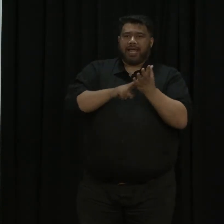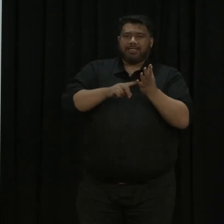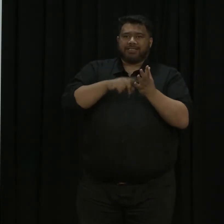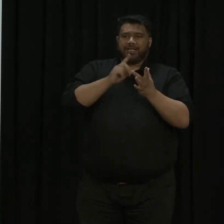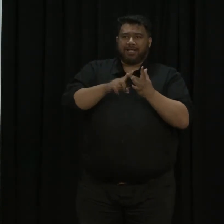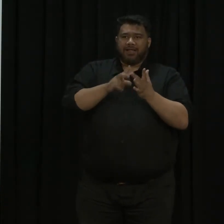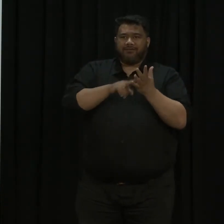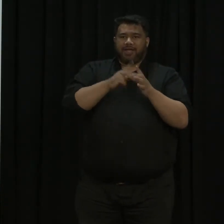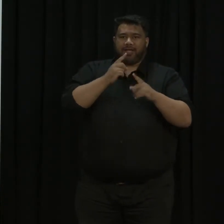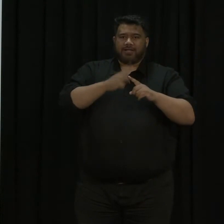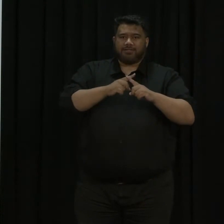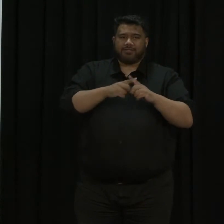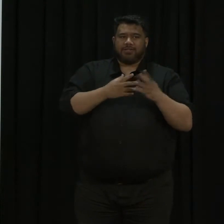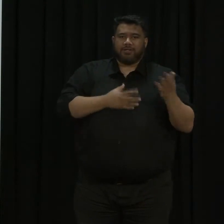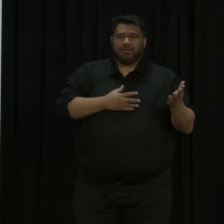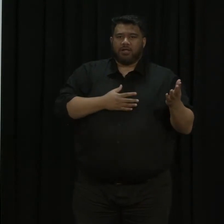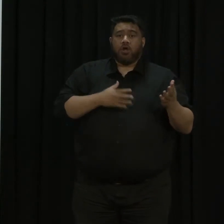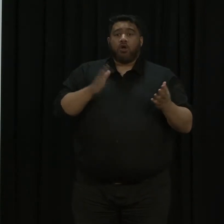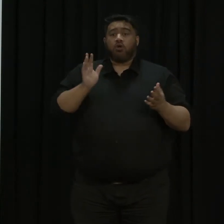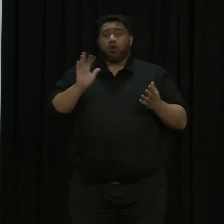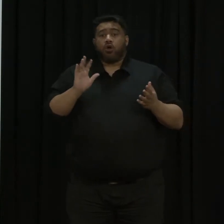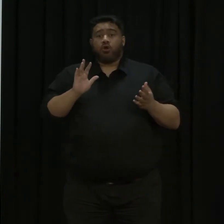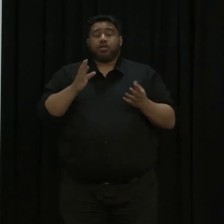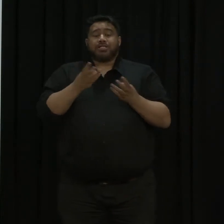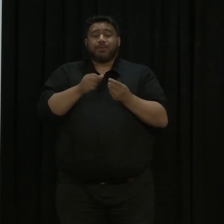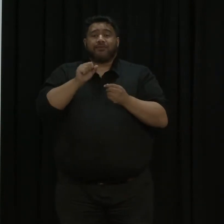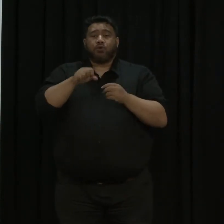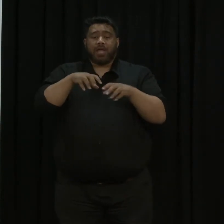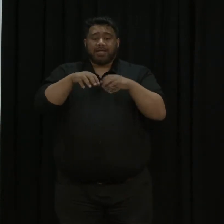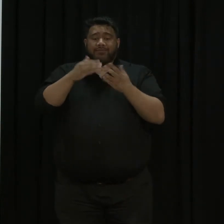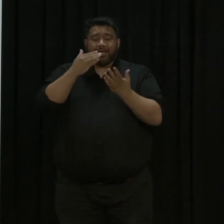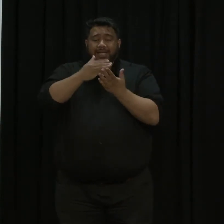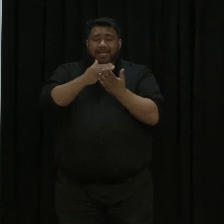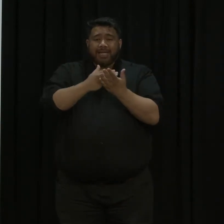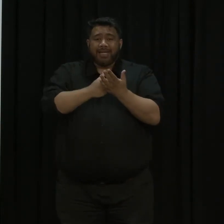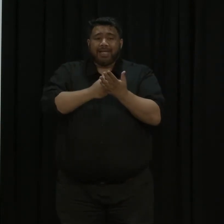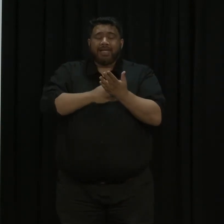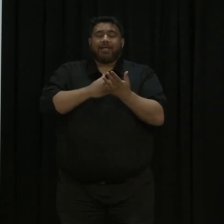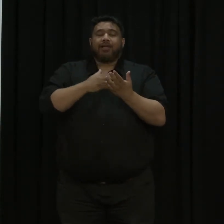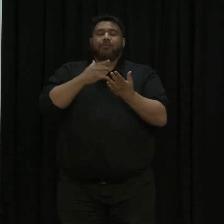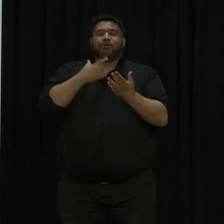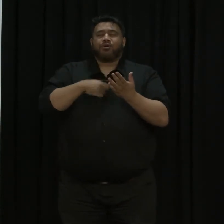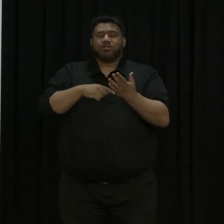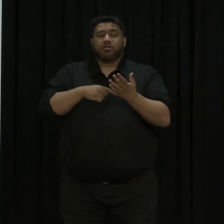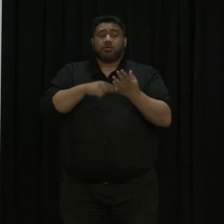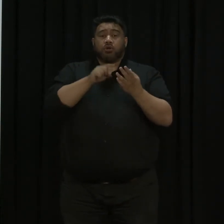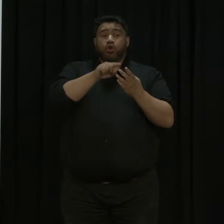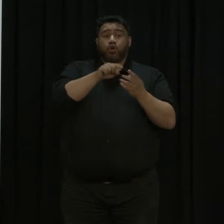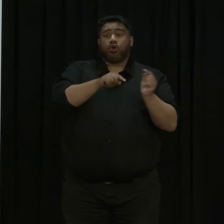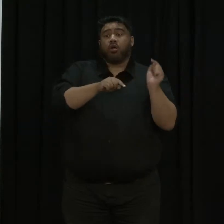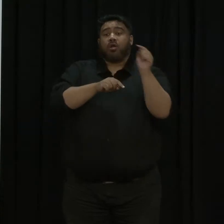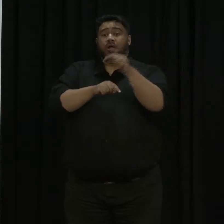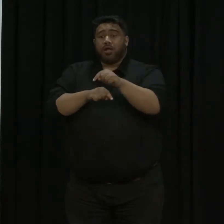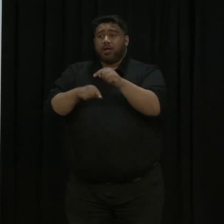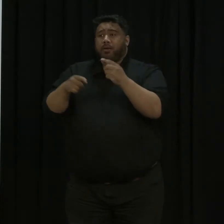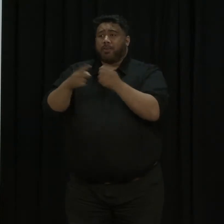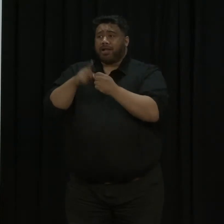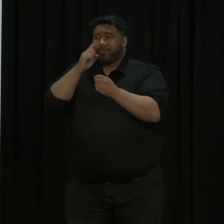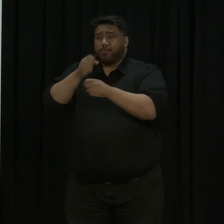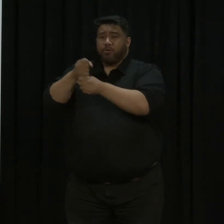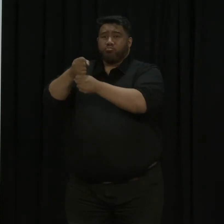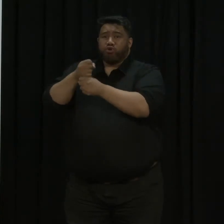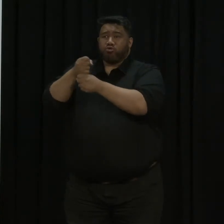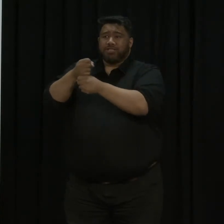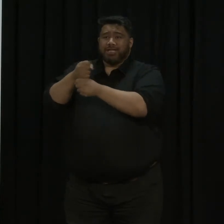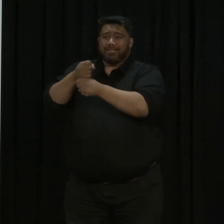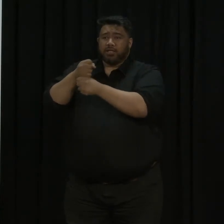the anti-vaccination movement